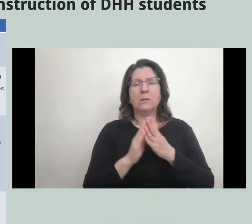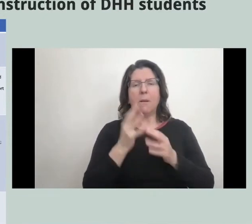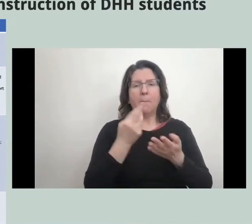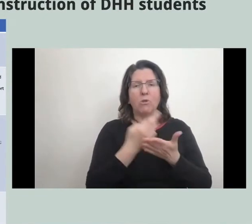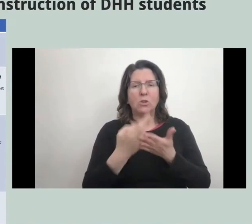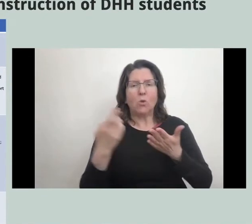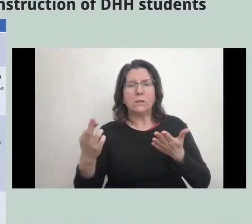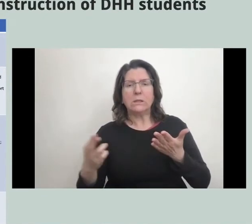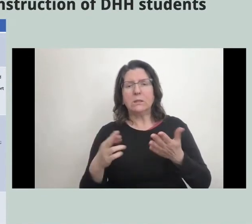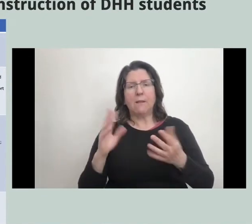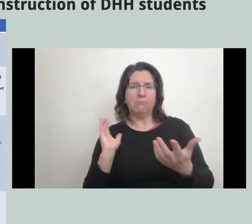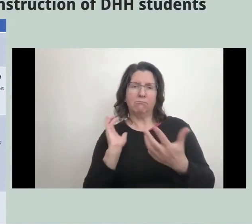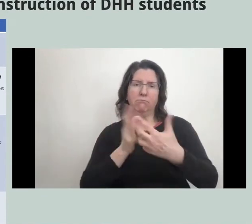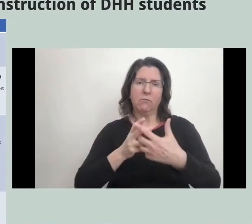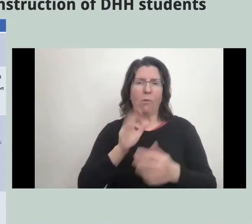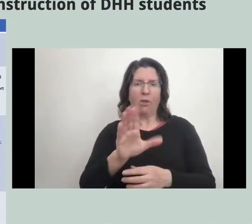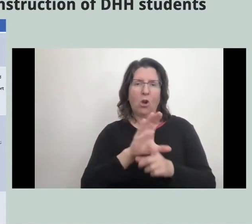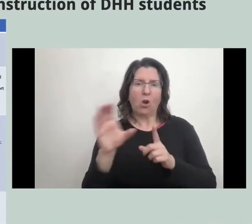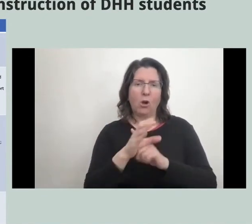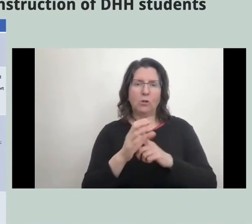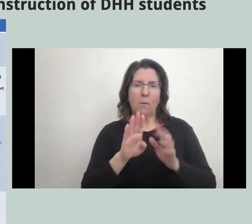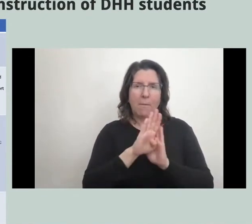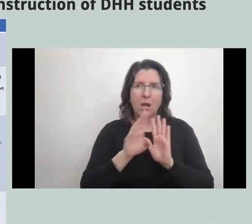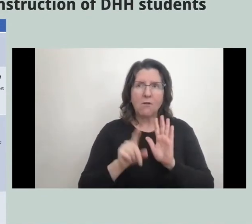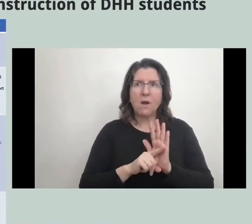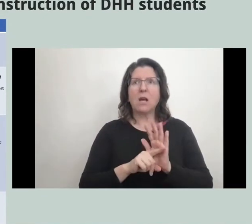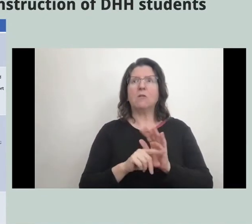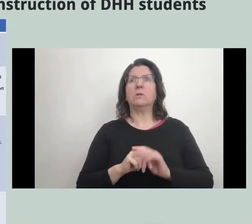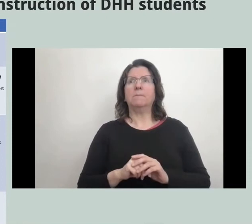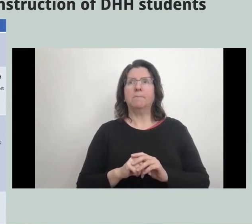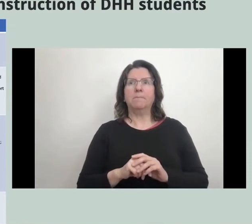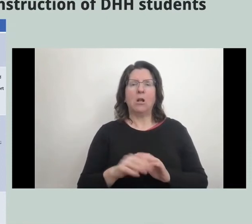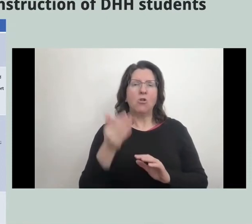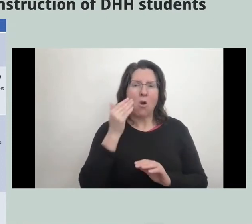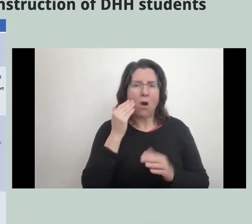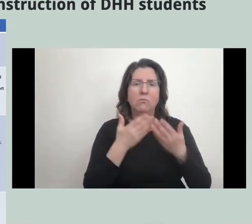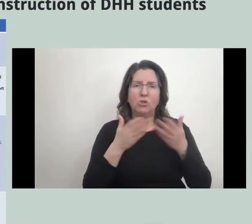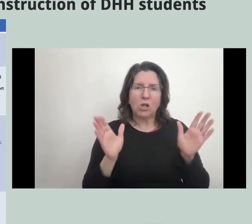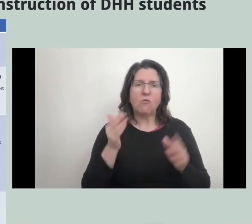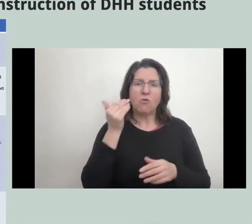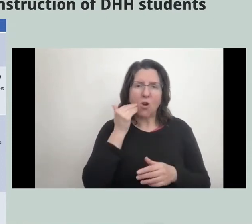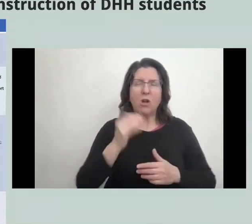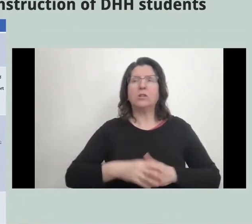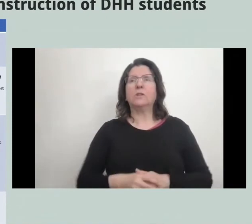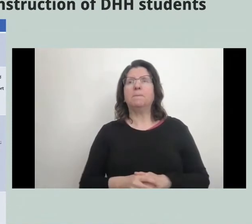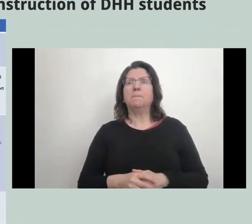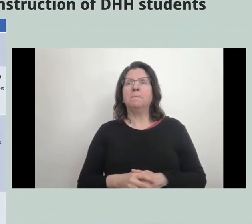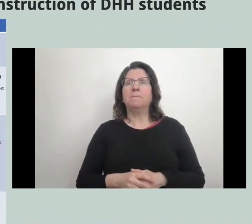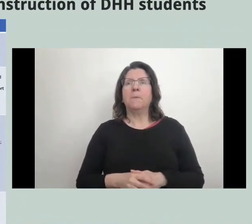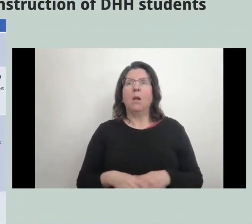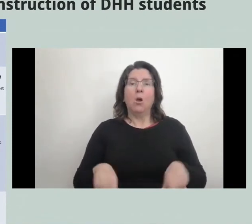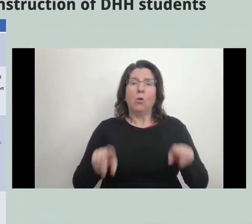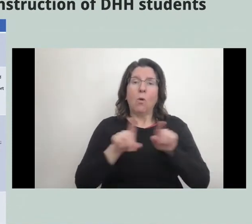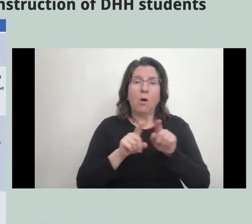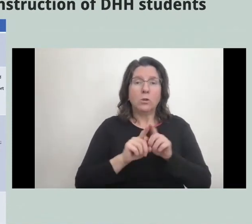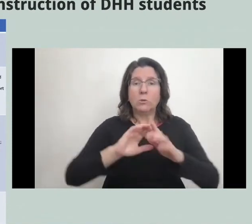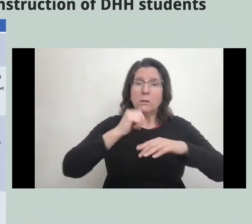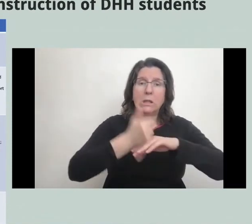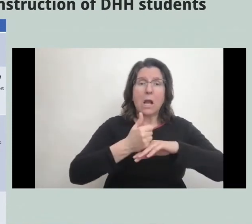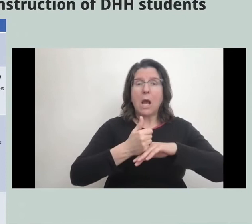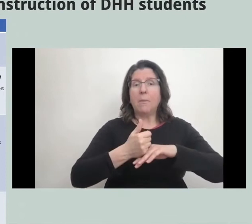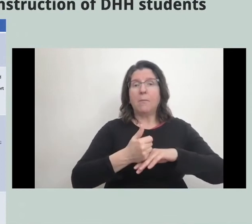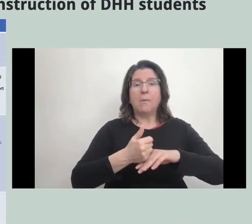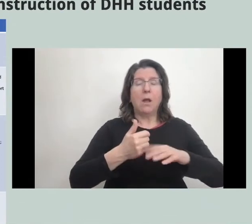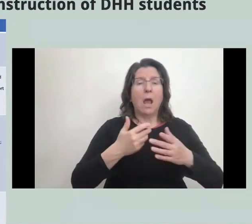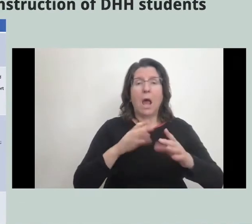You will also want to look for resources that reflect their cultures, backgrounds, and overall general knowledge.